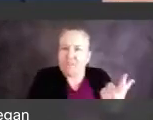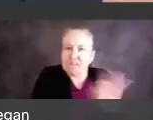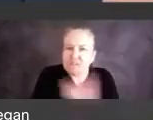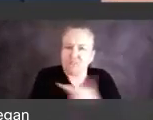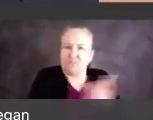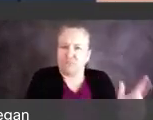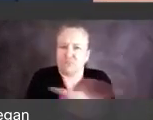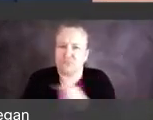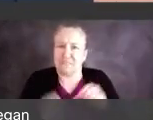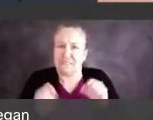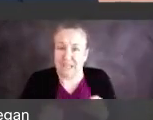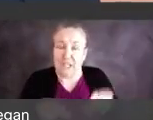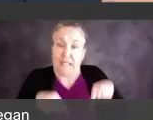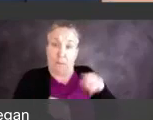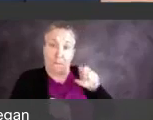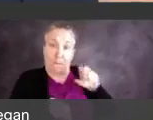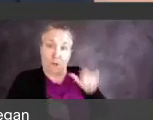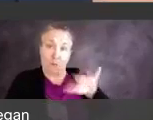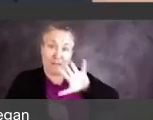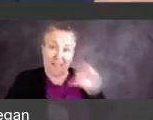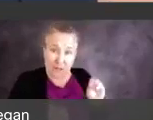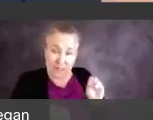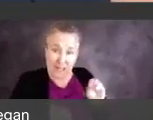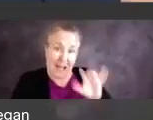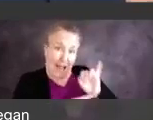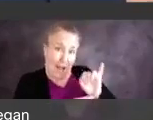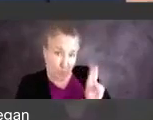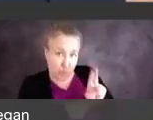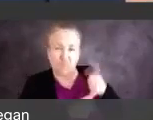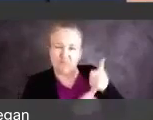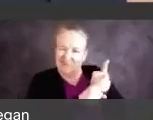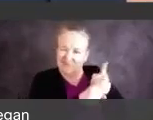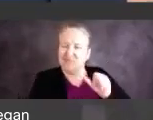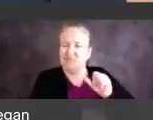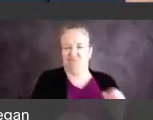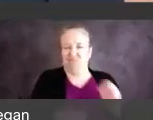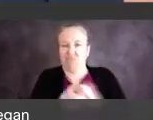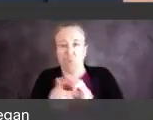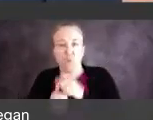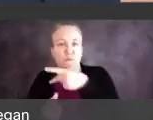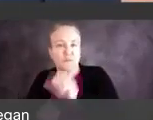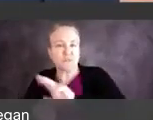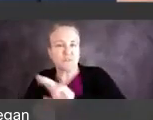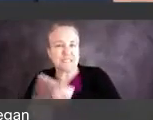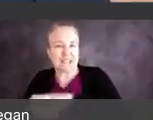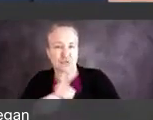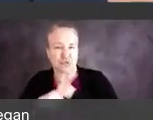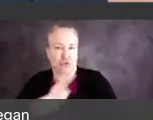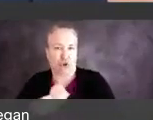the Montgomery County Intermediate Unit is working with our Pennsylvania National Guard to vaccinate